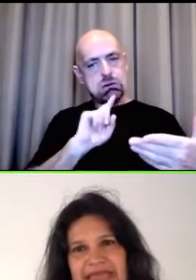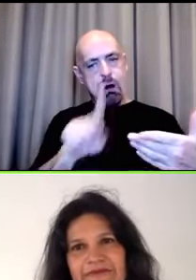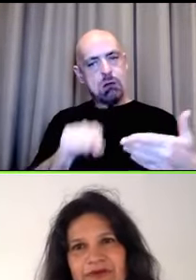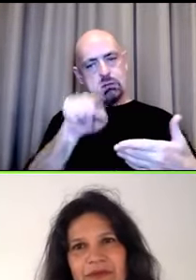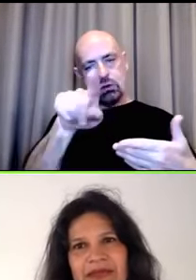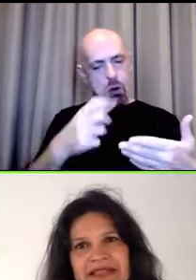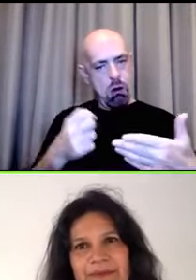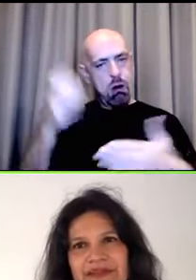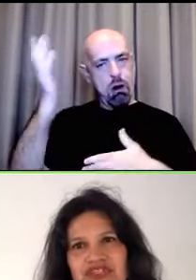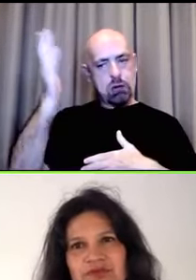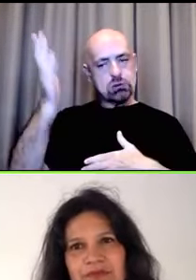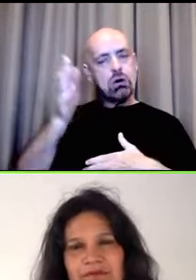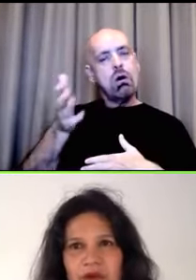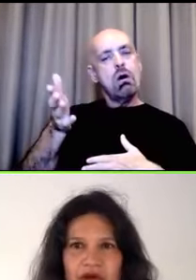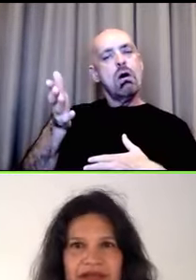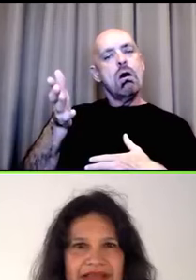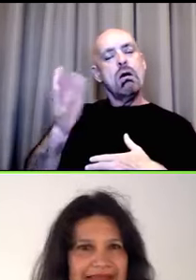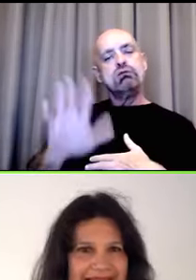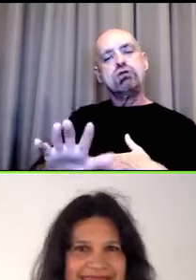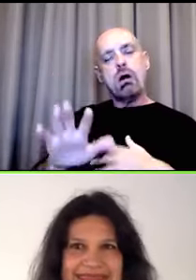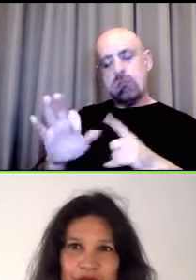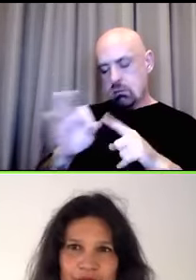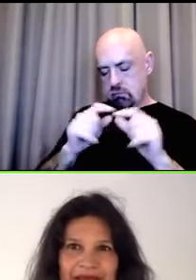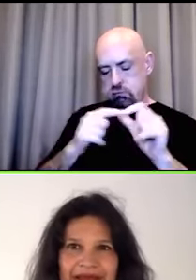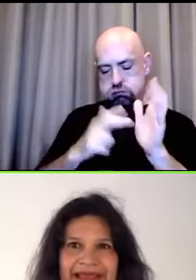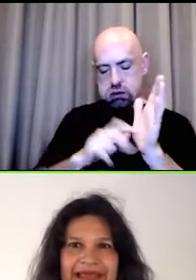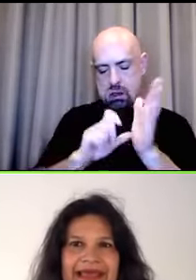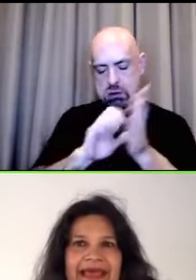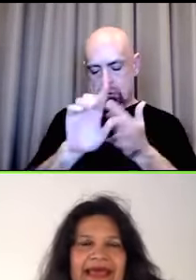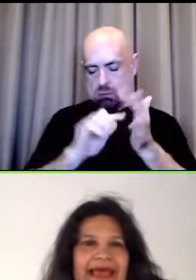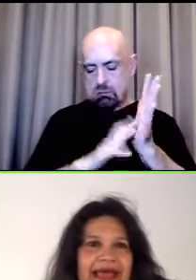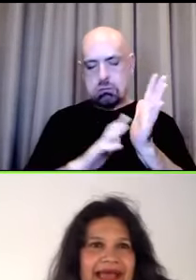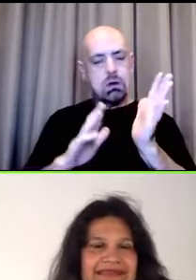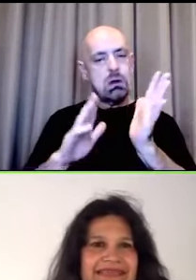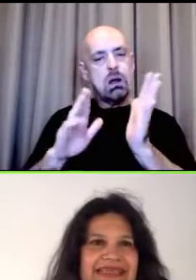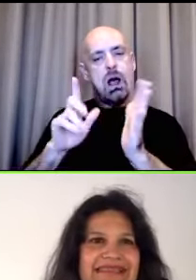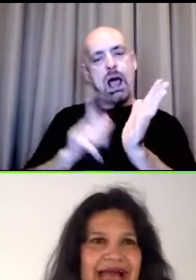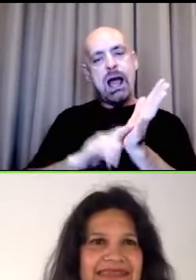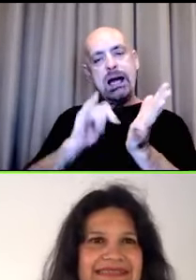separate from legislation and something that we all need to reclaim and rereason with